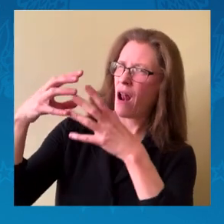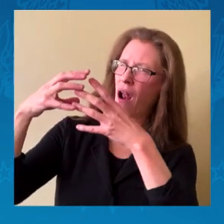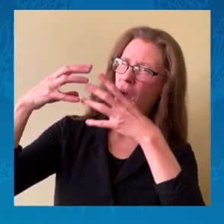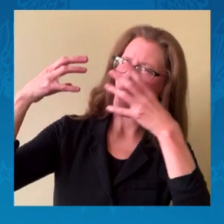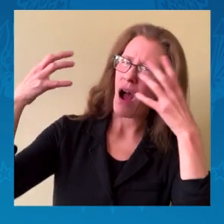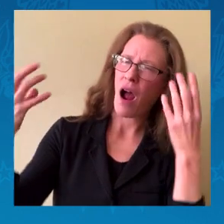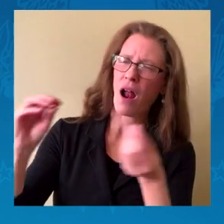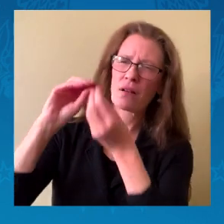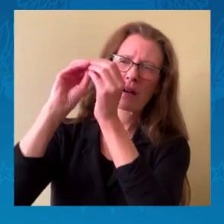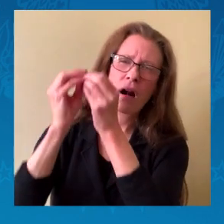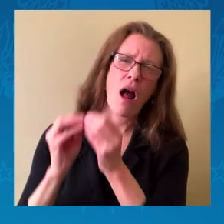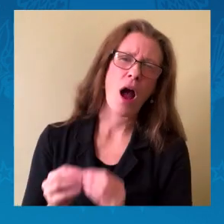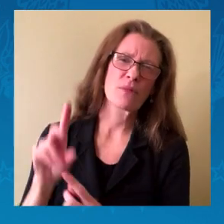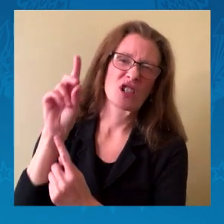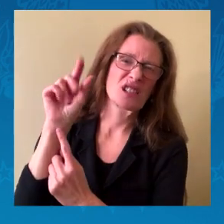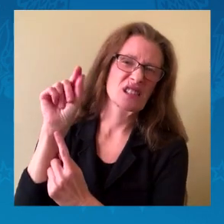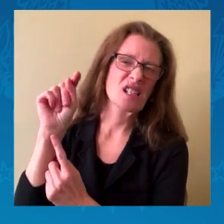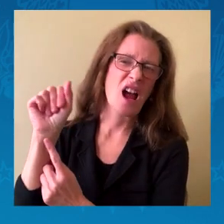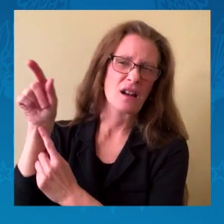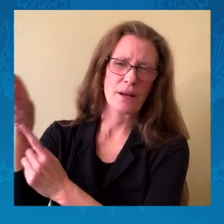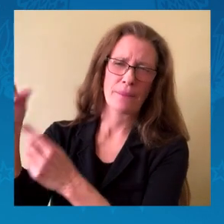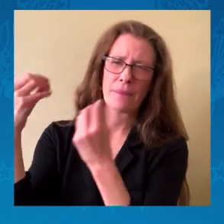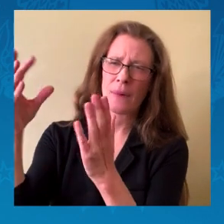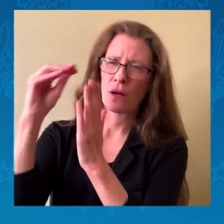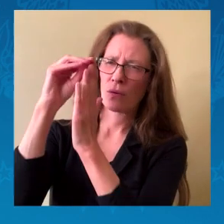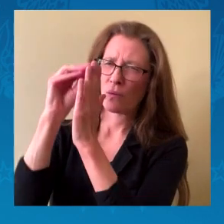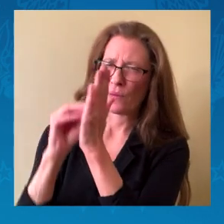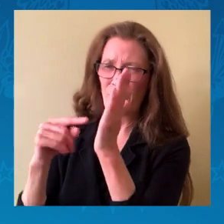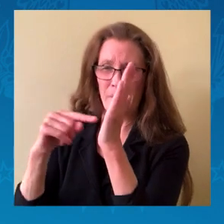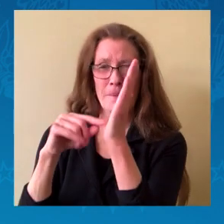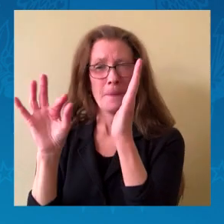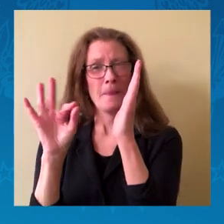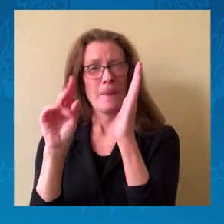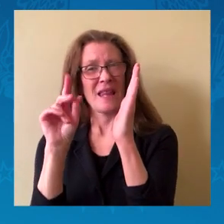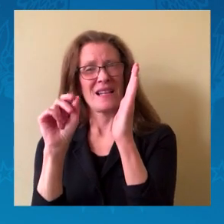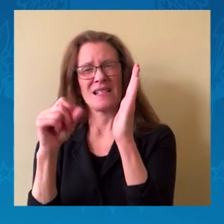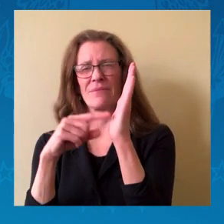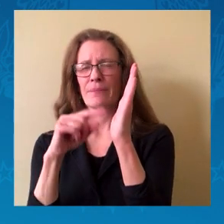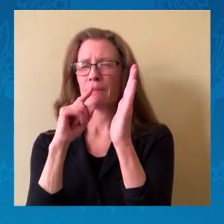But the importance of that data is only that we use it